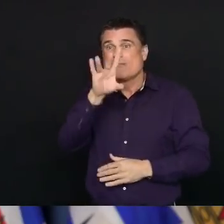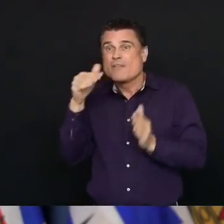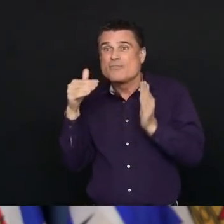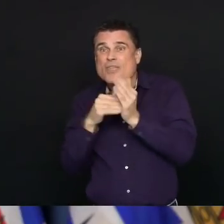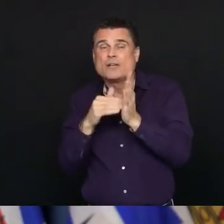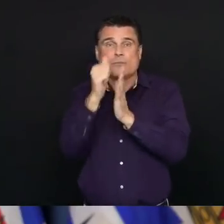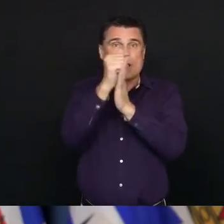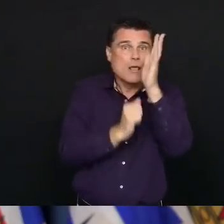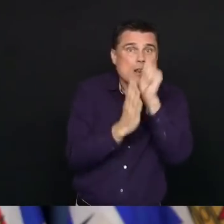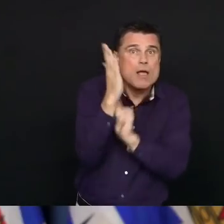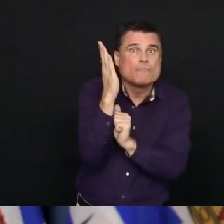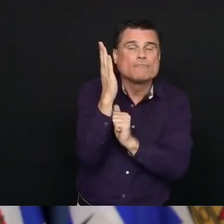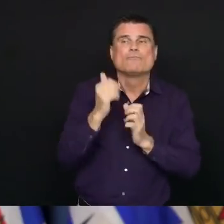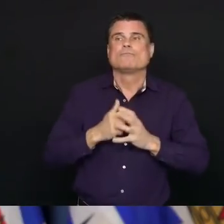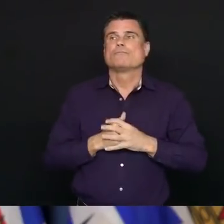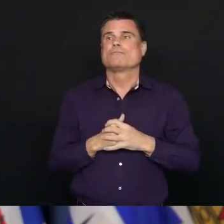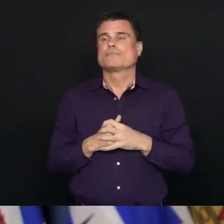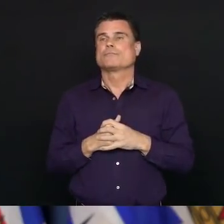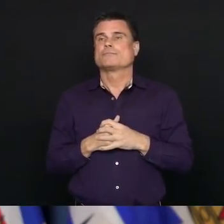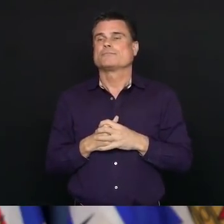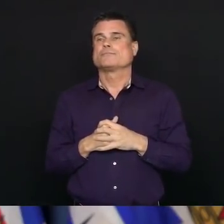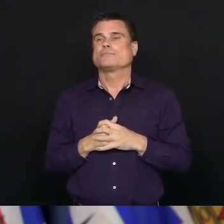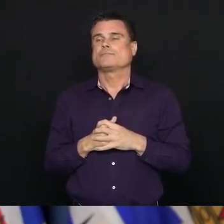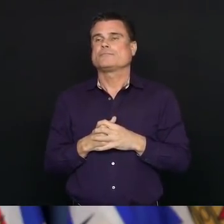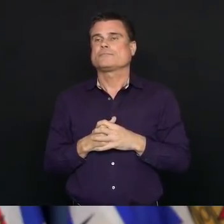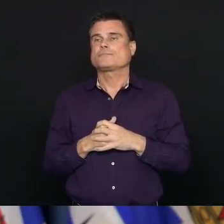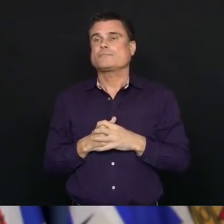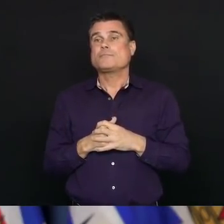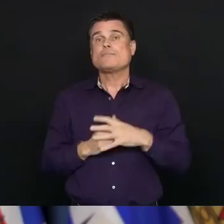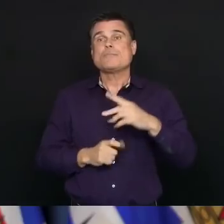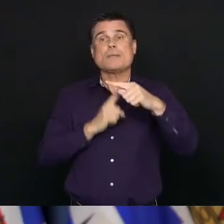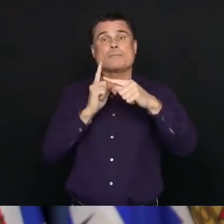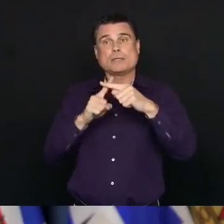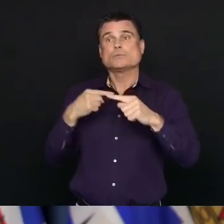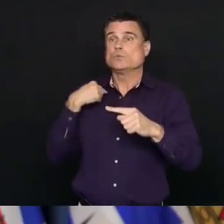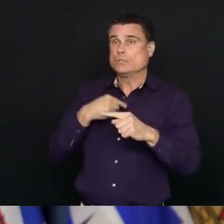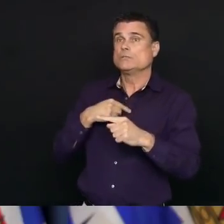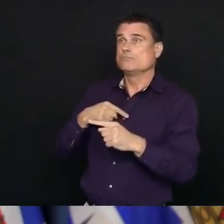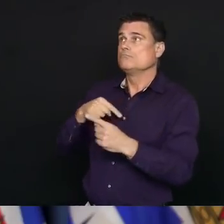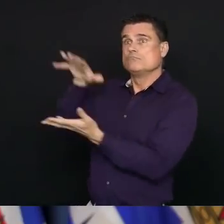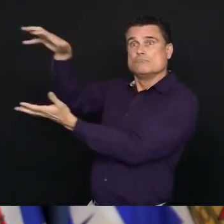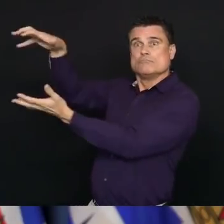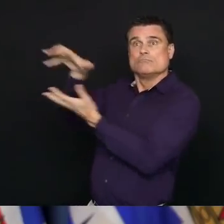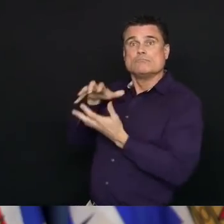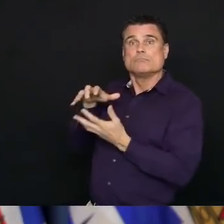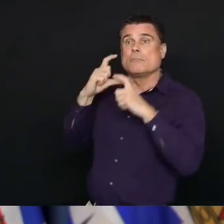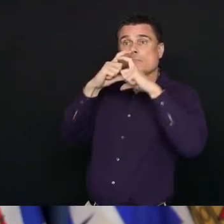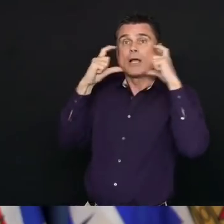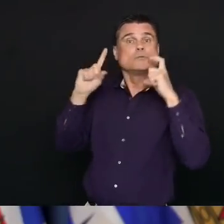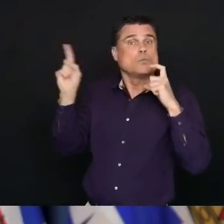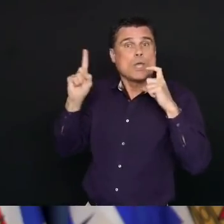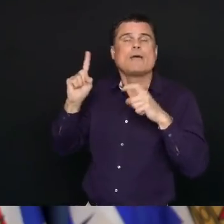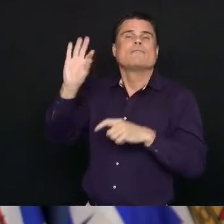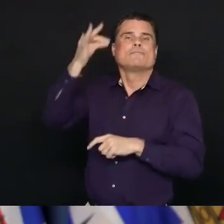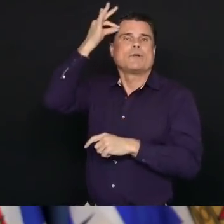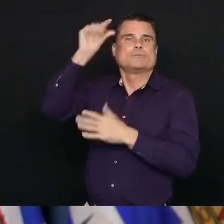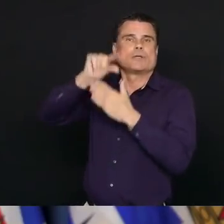We have purchased 800,000 surgical masks in addition to the one we spoke of before. 157,000 isolation gowns. 85,000 pairs of gloves and 54,095 masks.